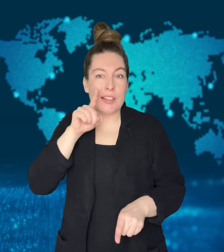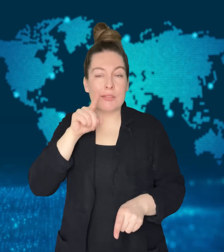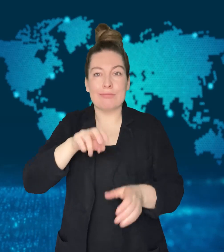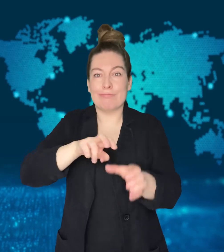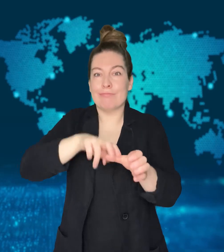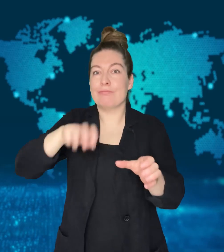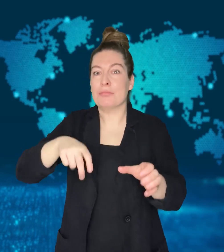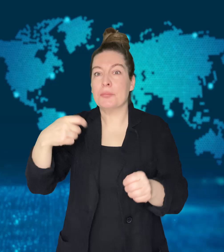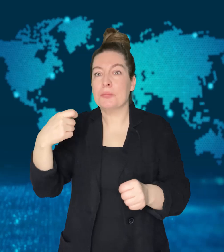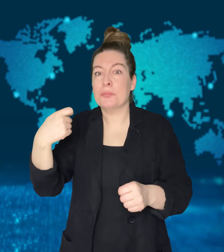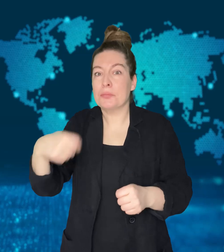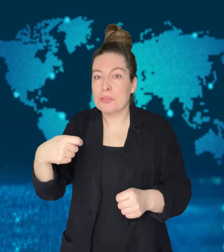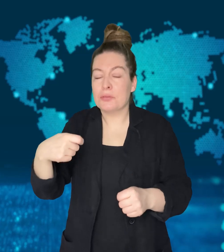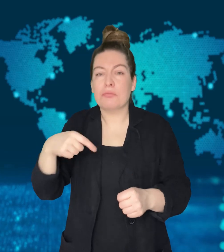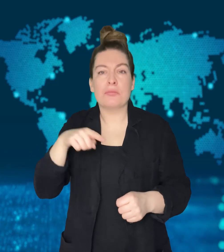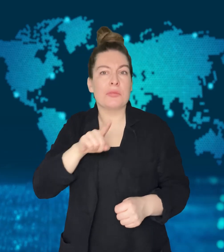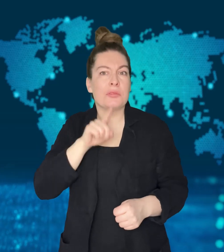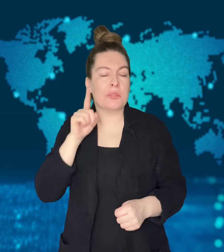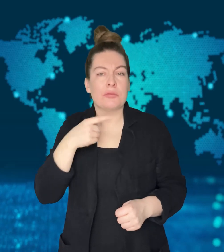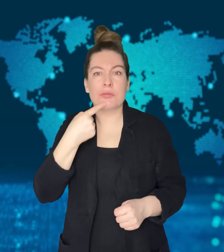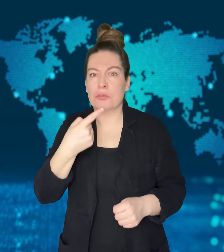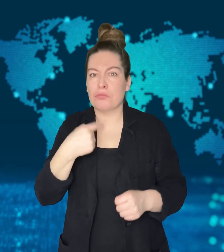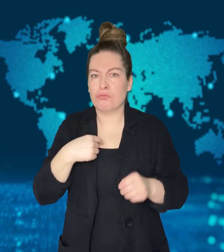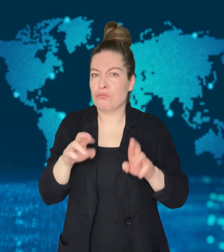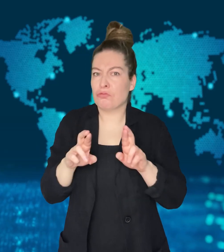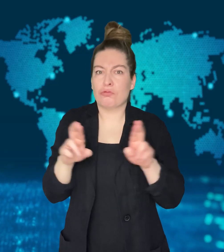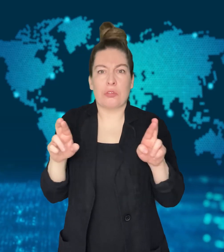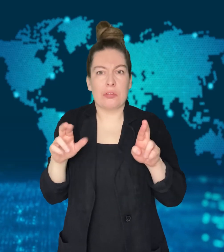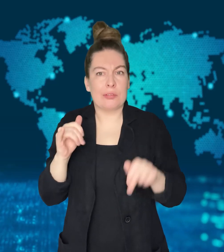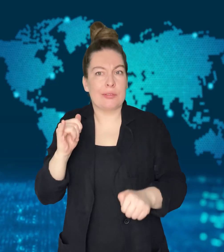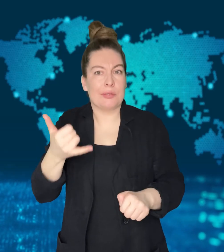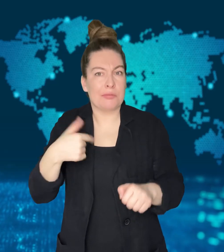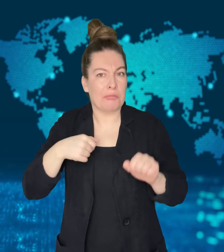At a press conference, he said "If it is peace for Ukraine,